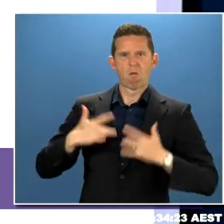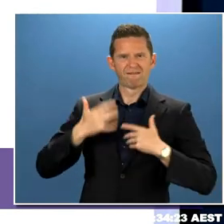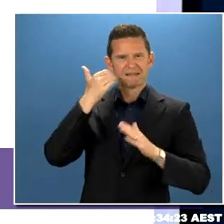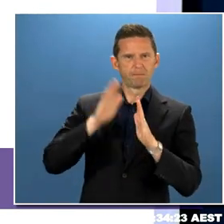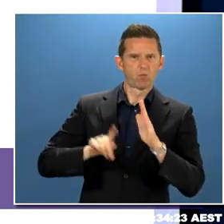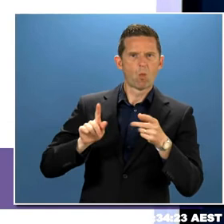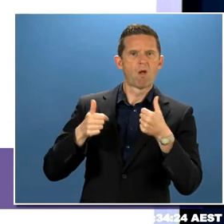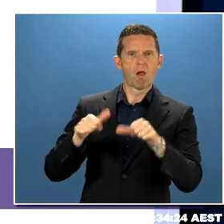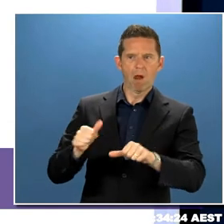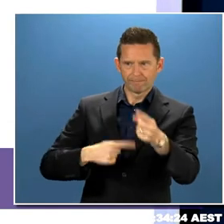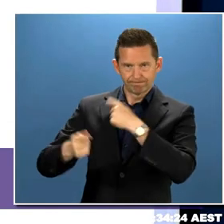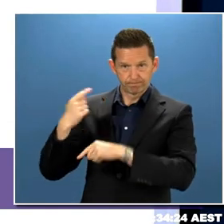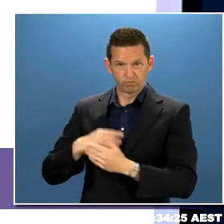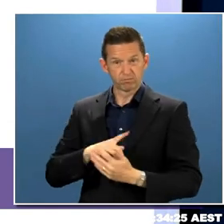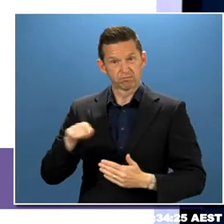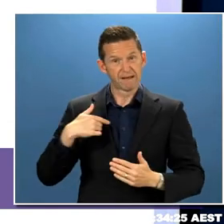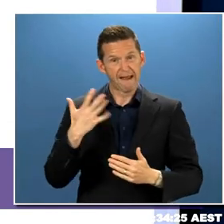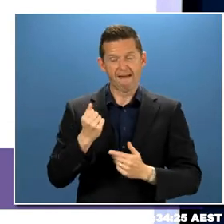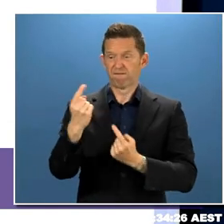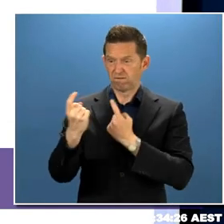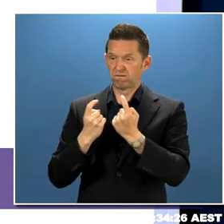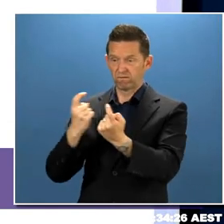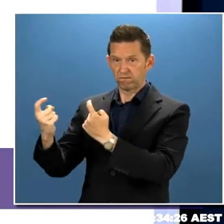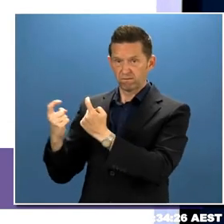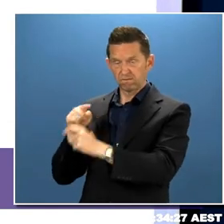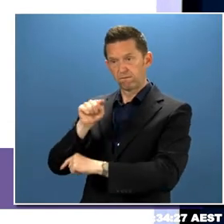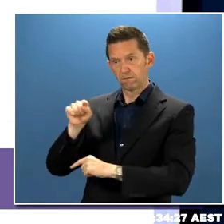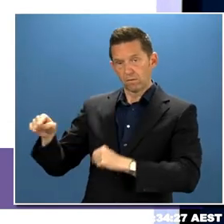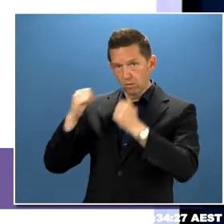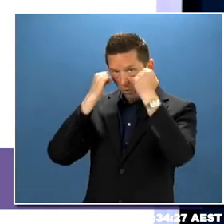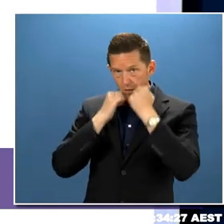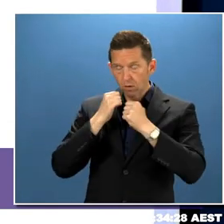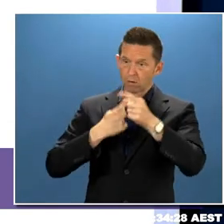We have heard from people living with disability about their experiences in